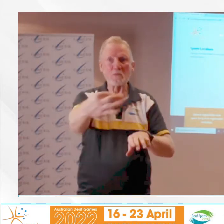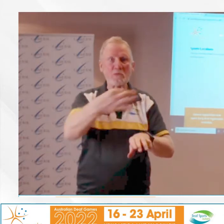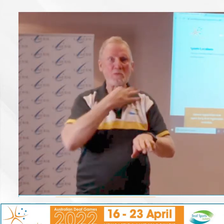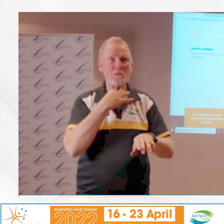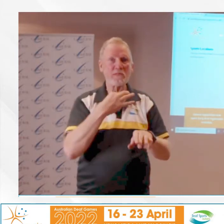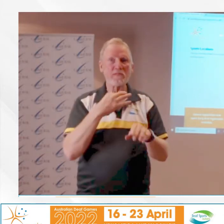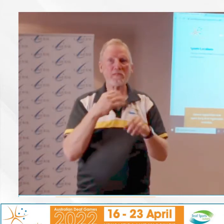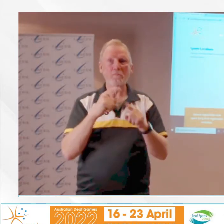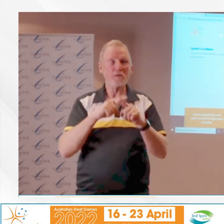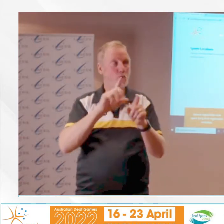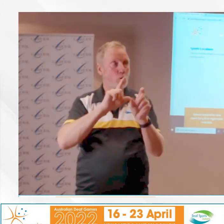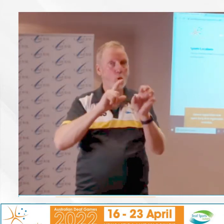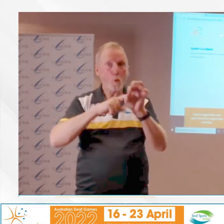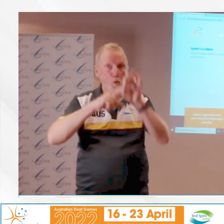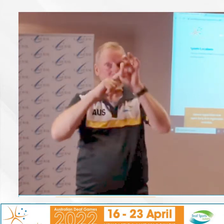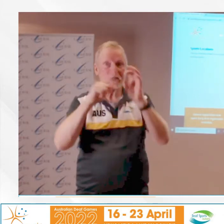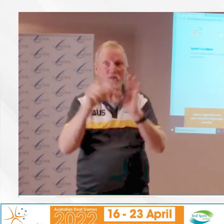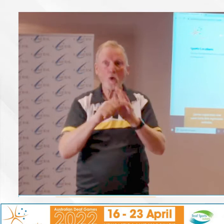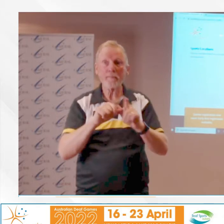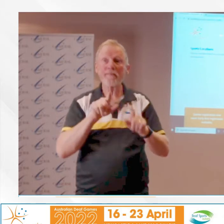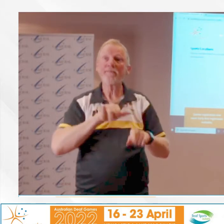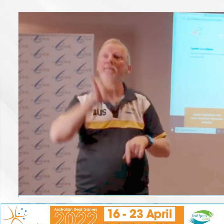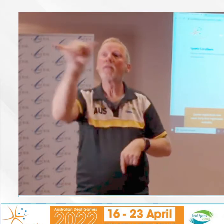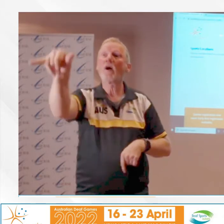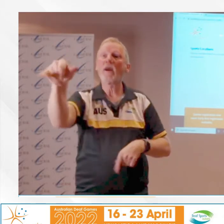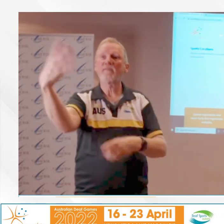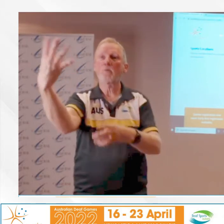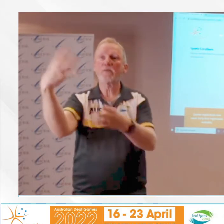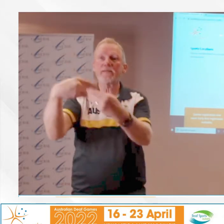us being able to freely fly over there uh this time next year